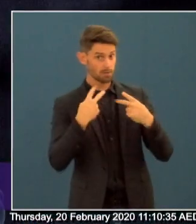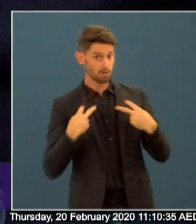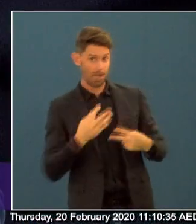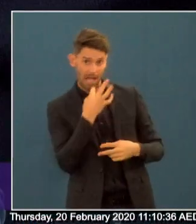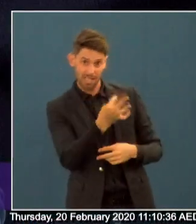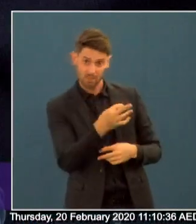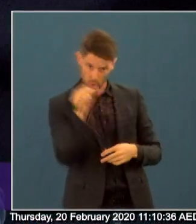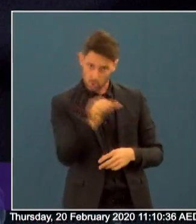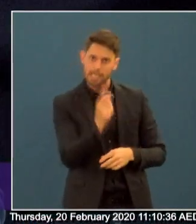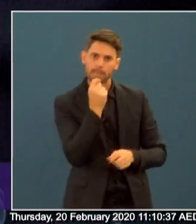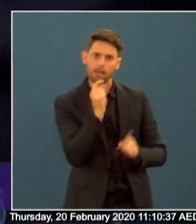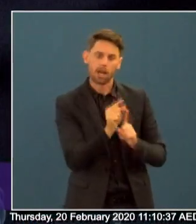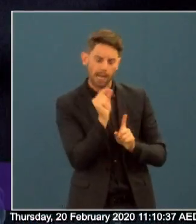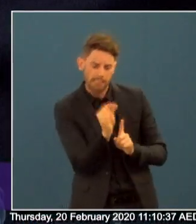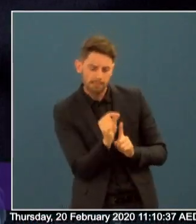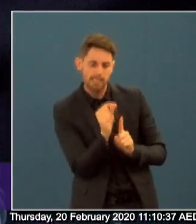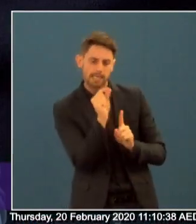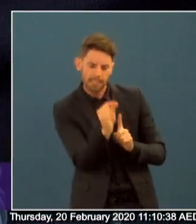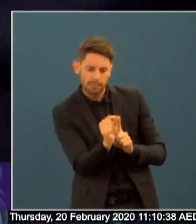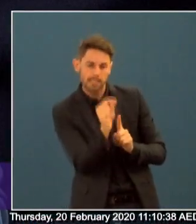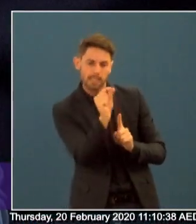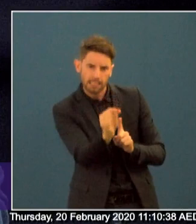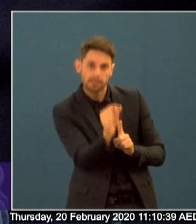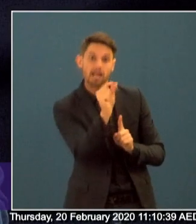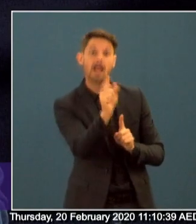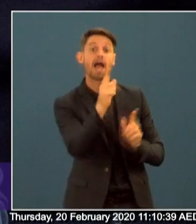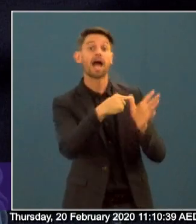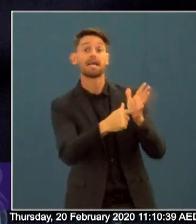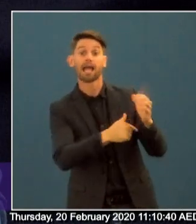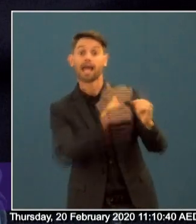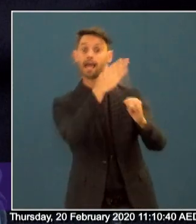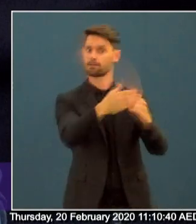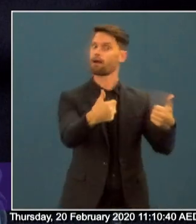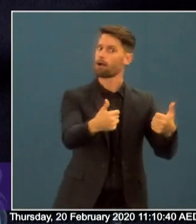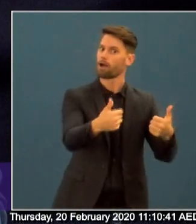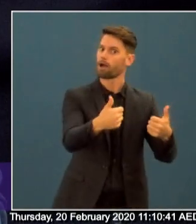Is that not the reality of a very vast and complex health system?